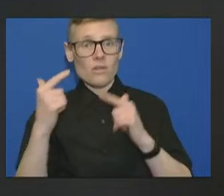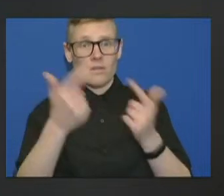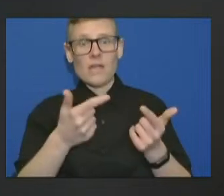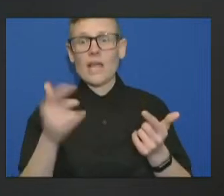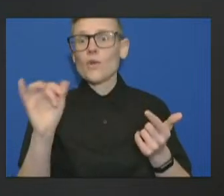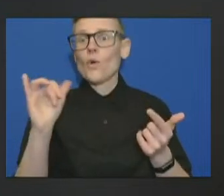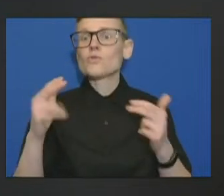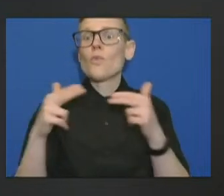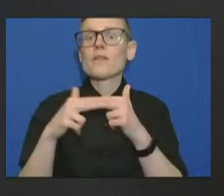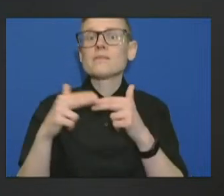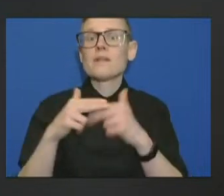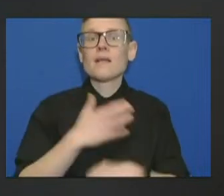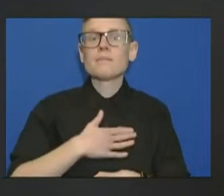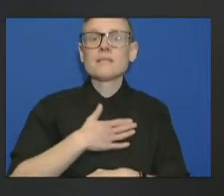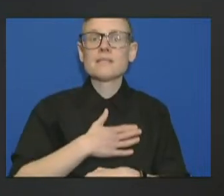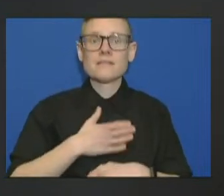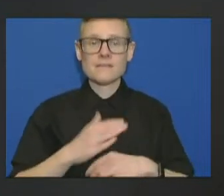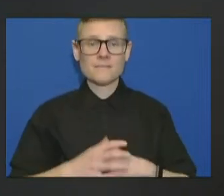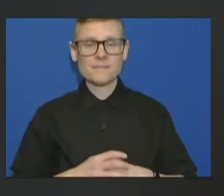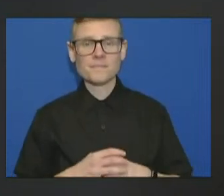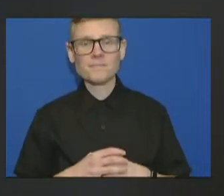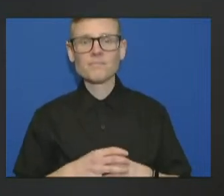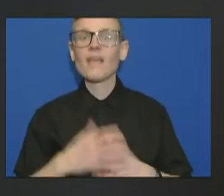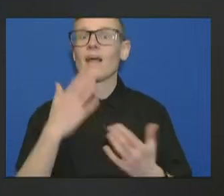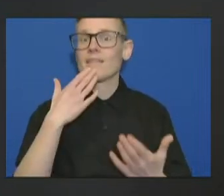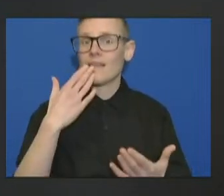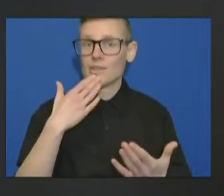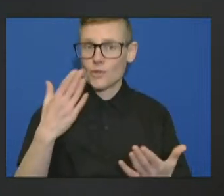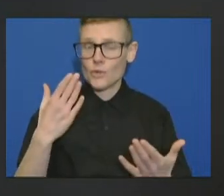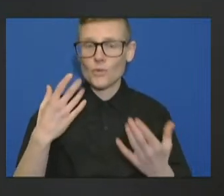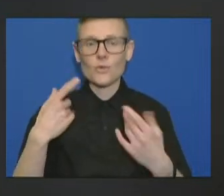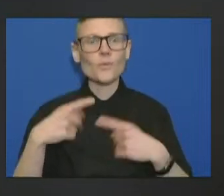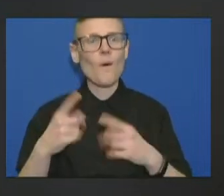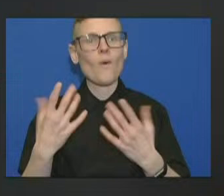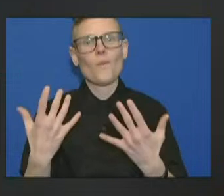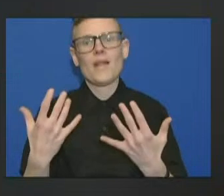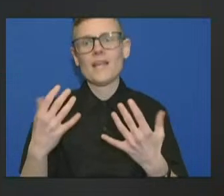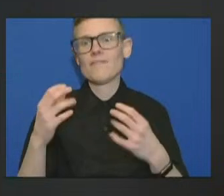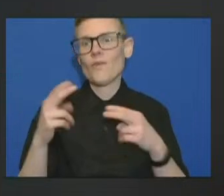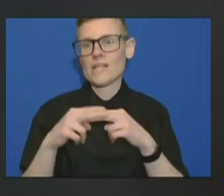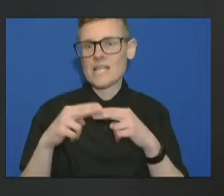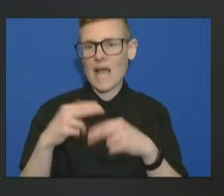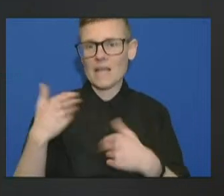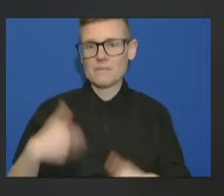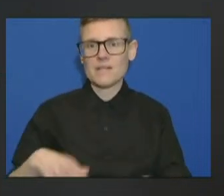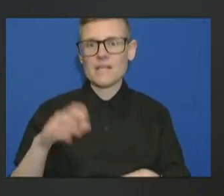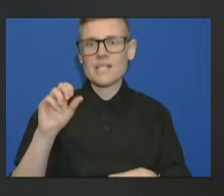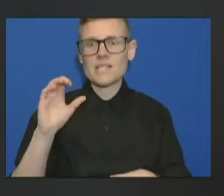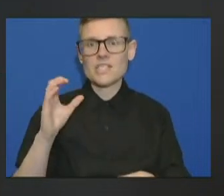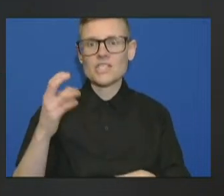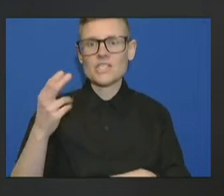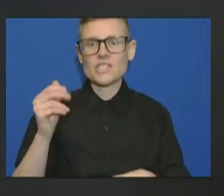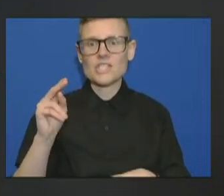Patty, I think we're turning it over to you to get us started. And can we have the slide deck